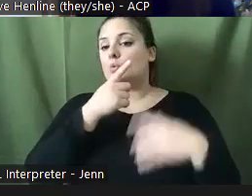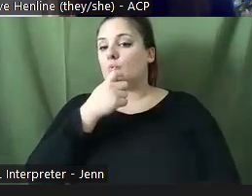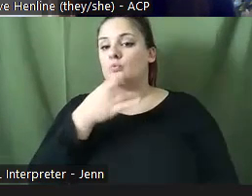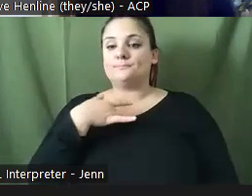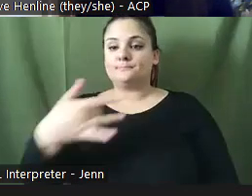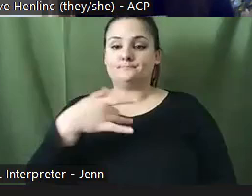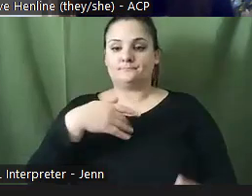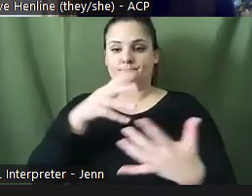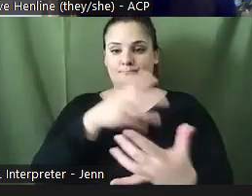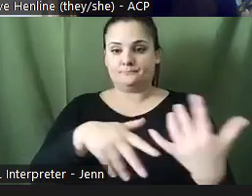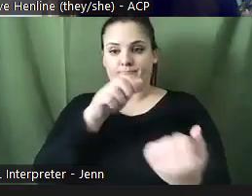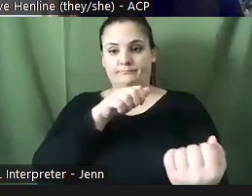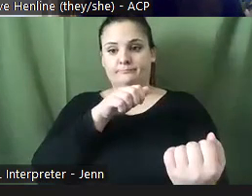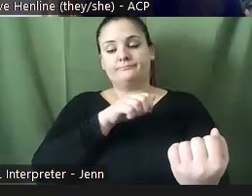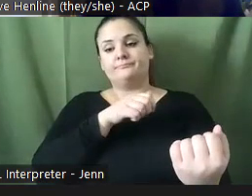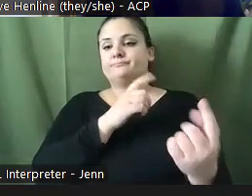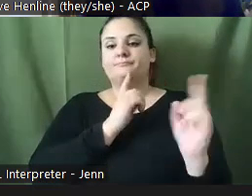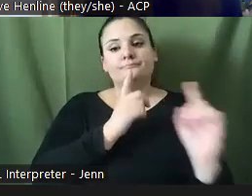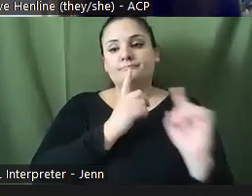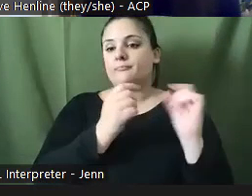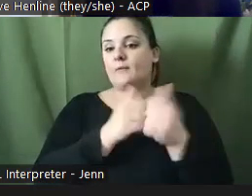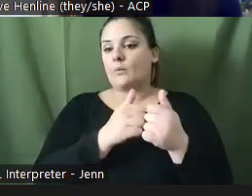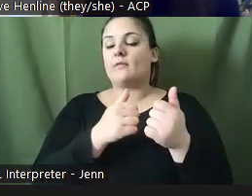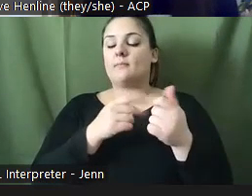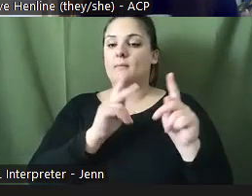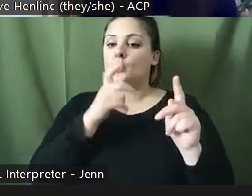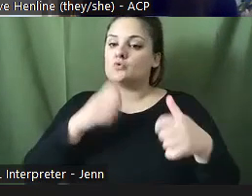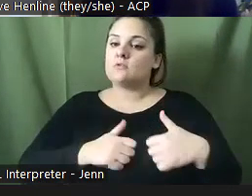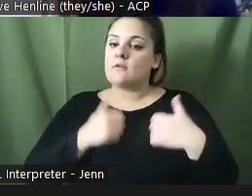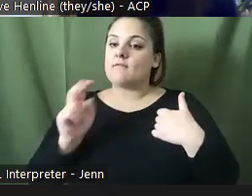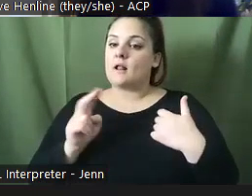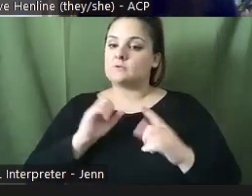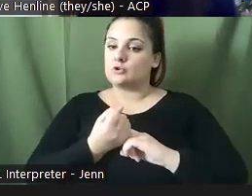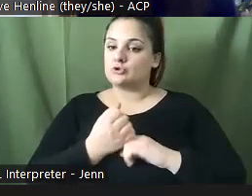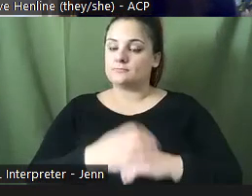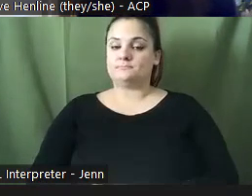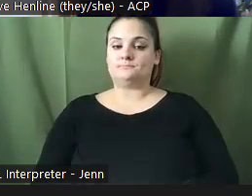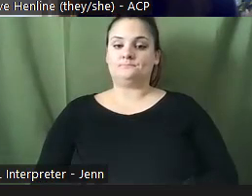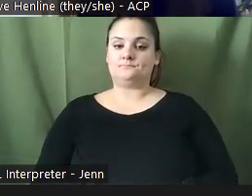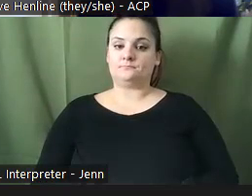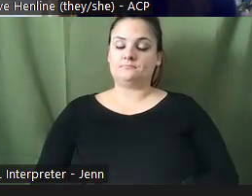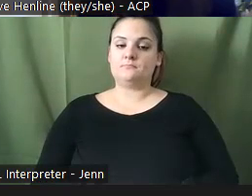and becomes certified with the ACP to help participants enroll as a program participant.